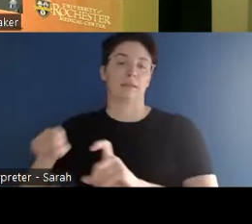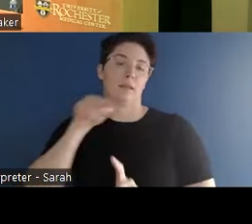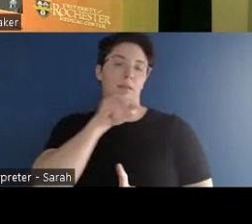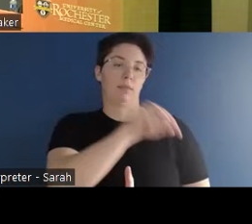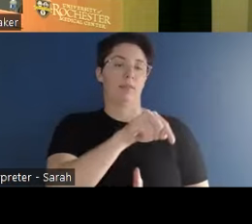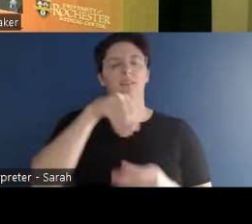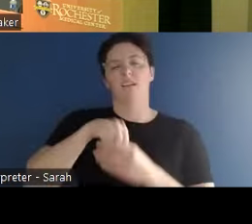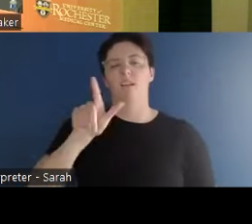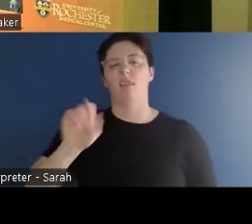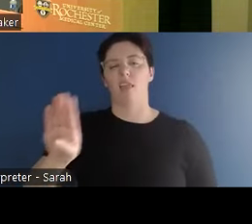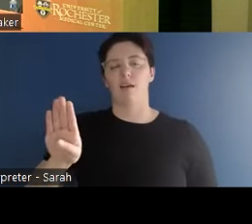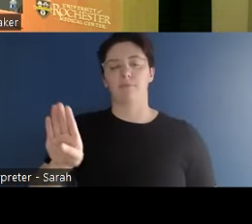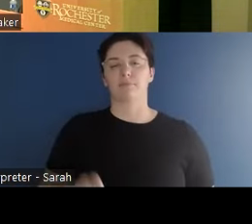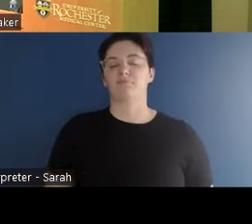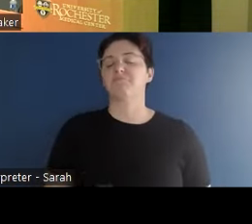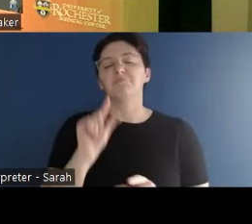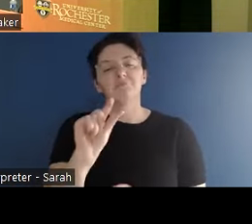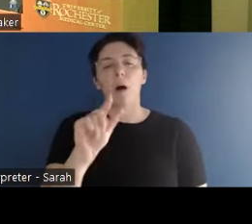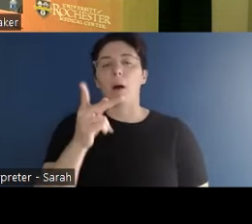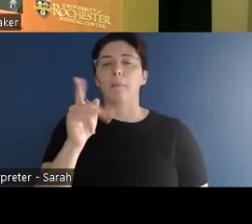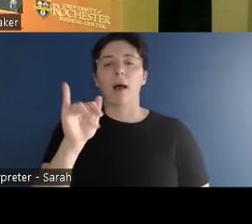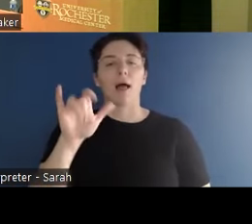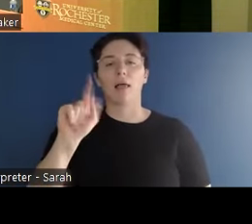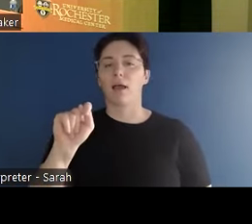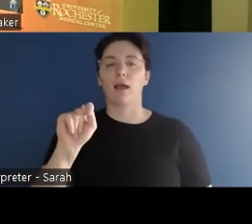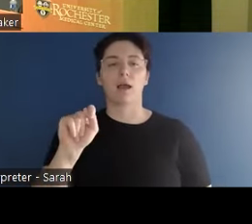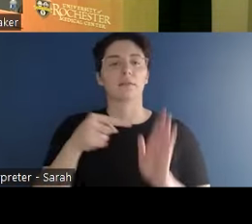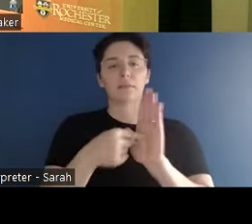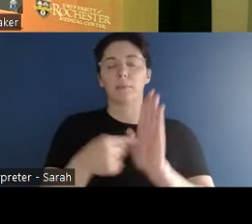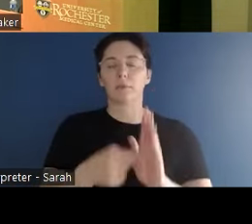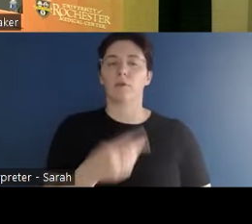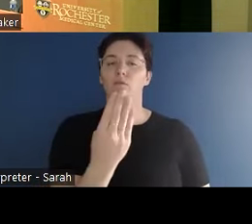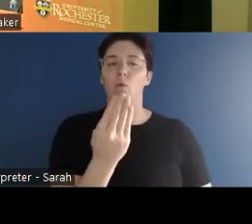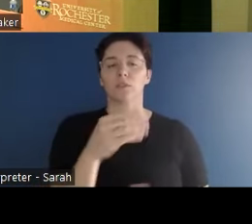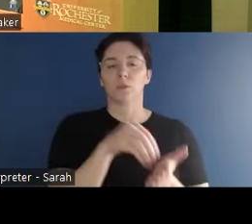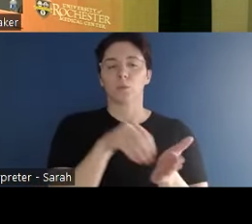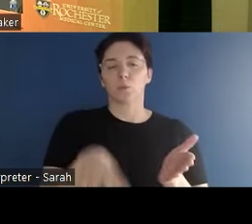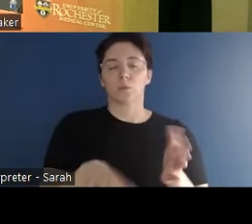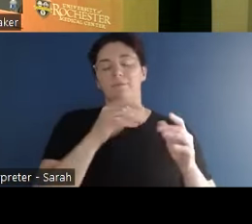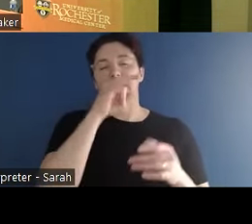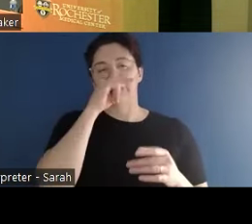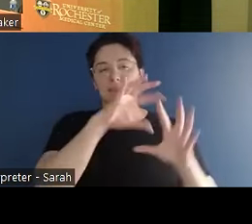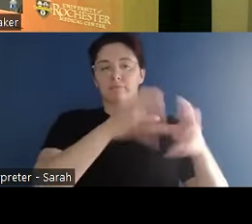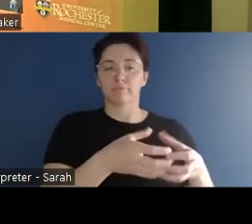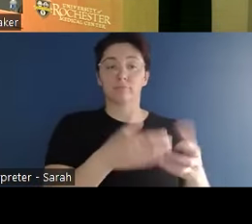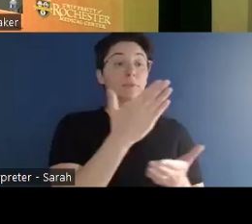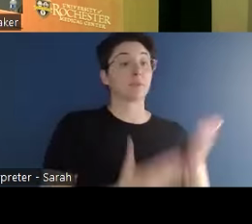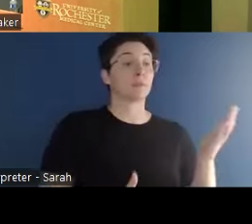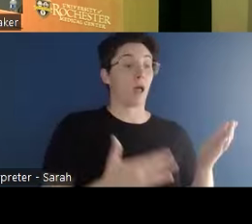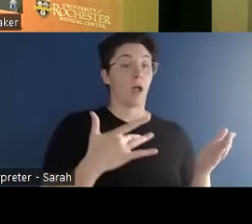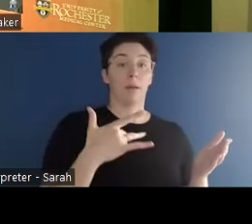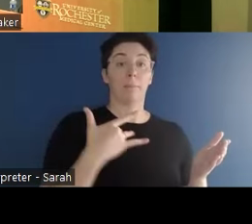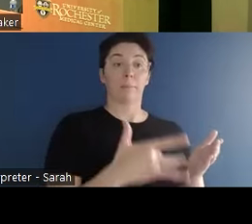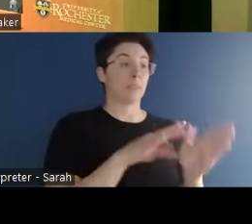and it just a small pilot sample we had 14 kids some with autism some typically developing so